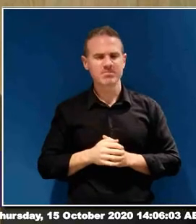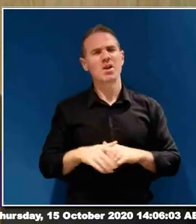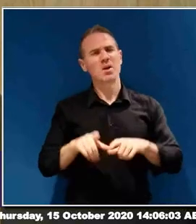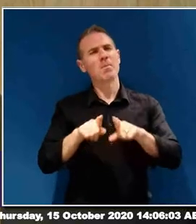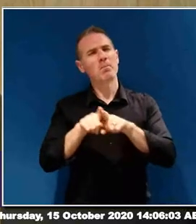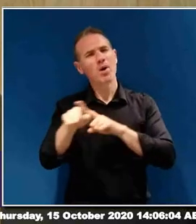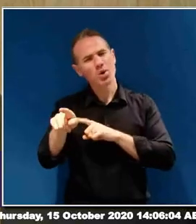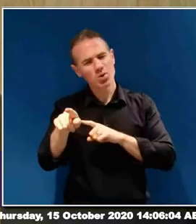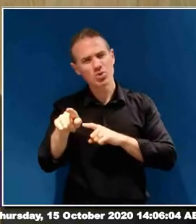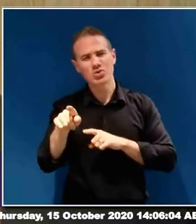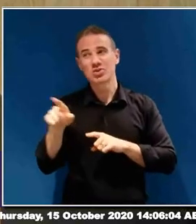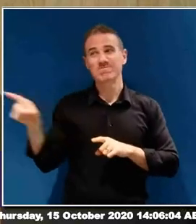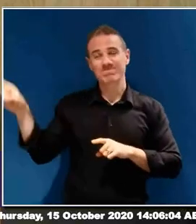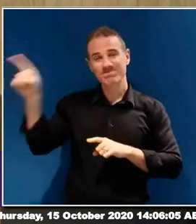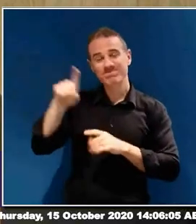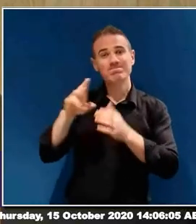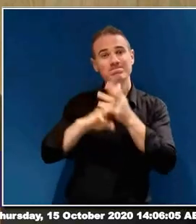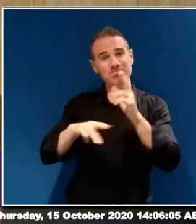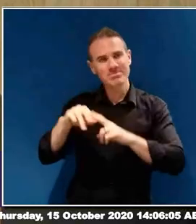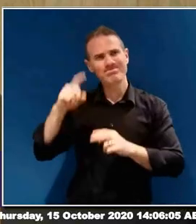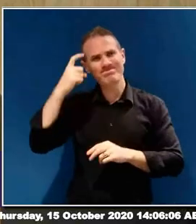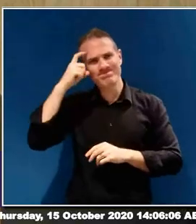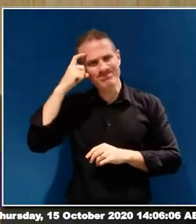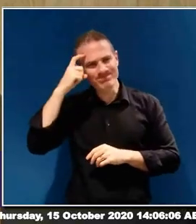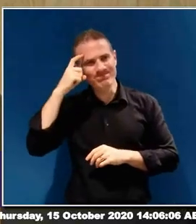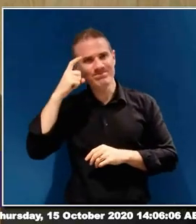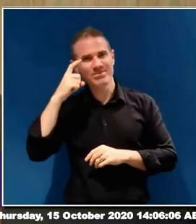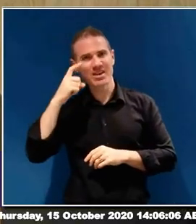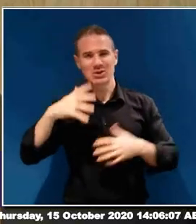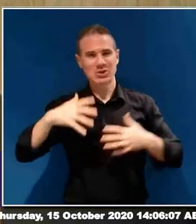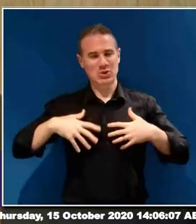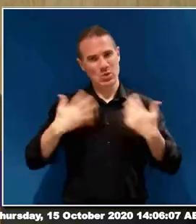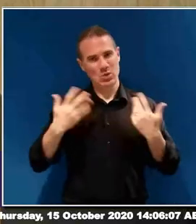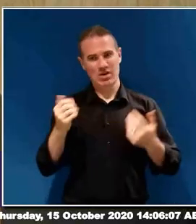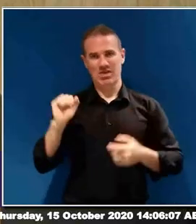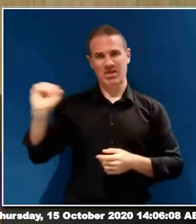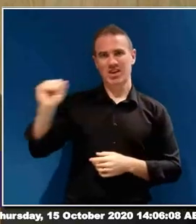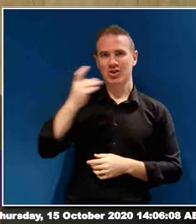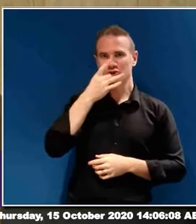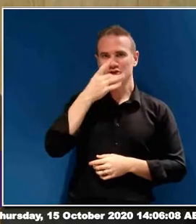for life with the disability, and what that will mean for them in the future.